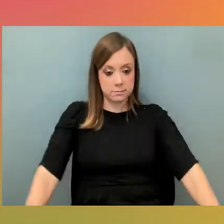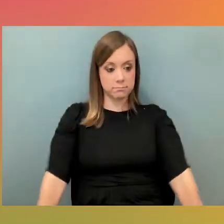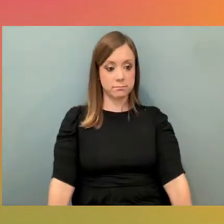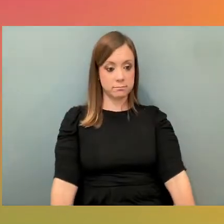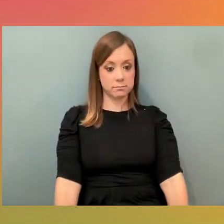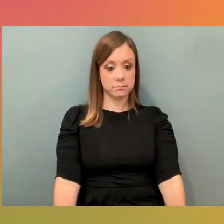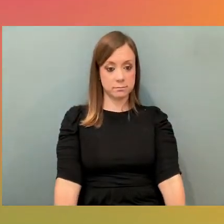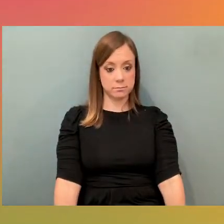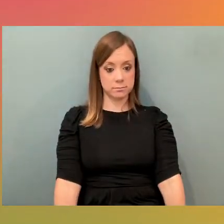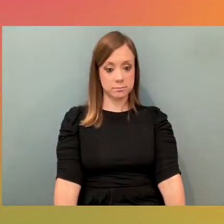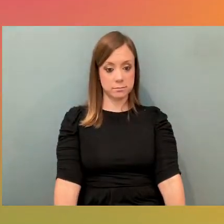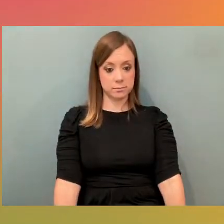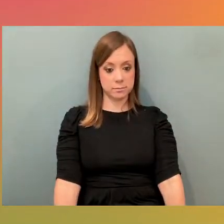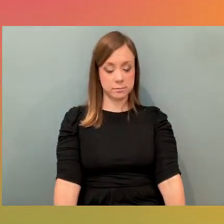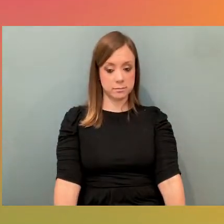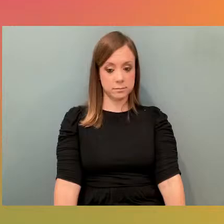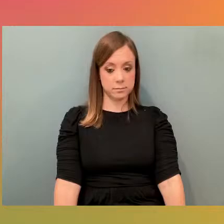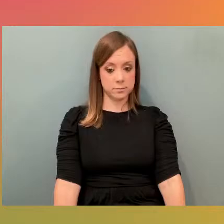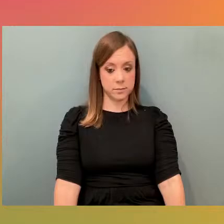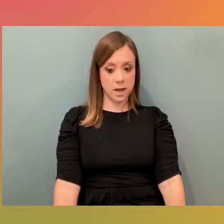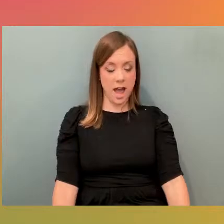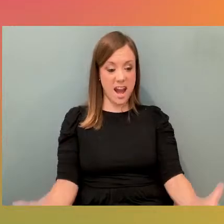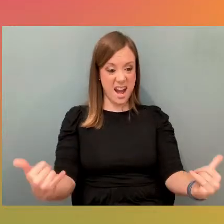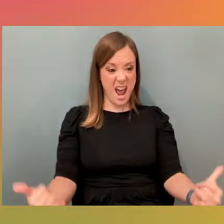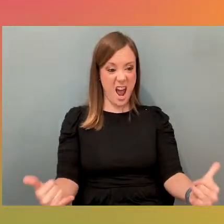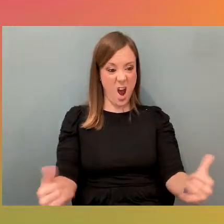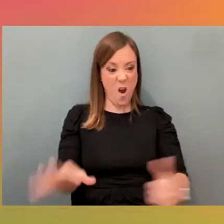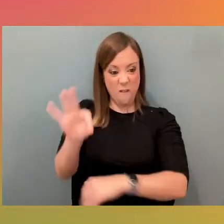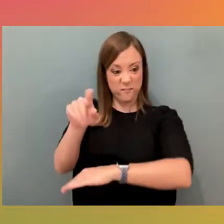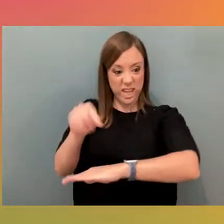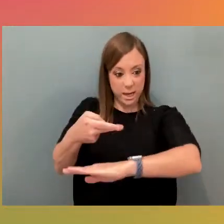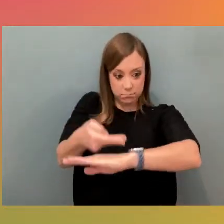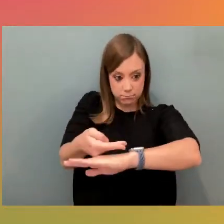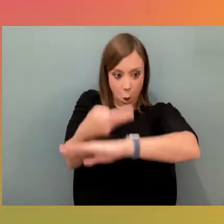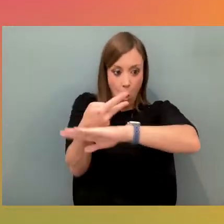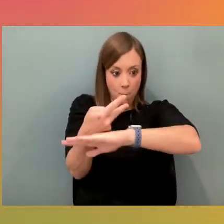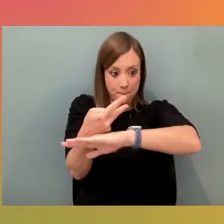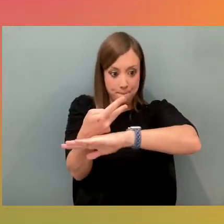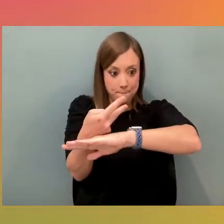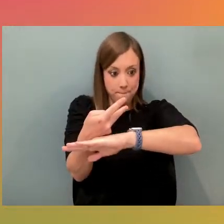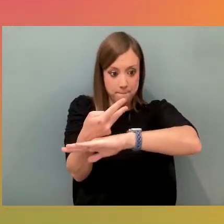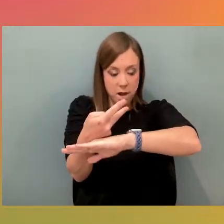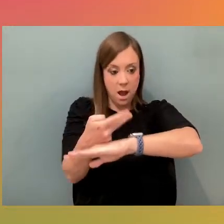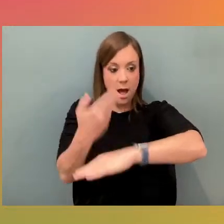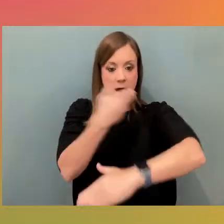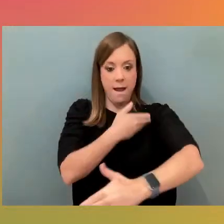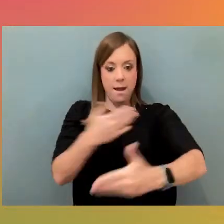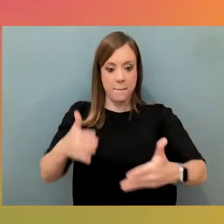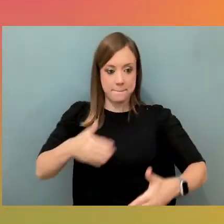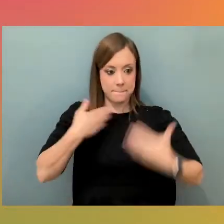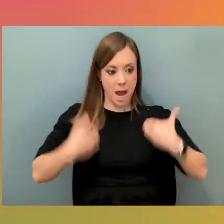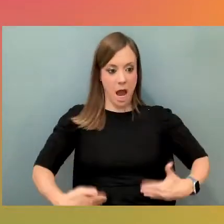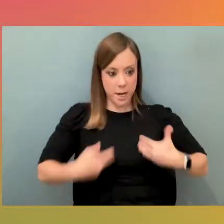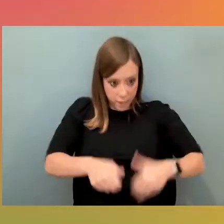YOUR SIDE. BRING YOUR LEGS ALL THE WAY TOGETHER AND TUCK YOUR TAIL.